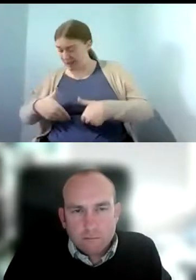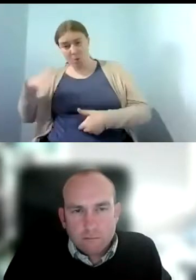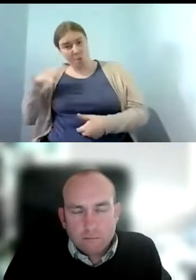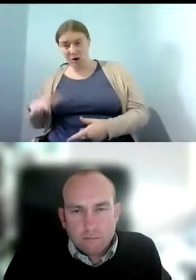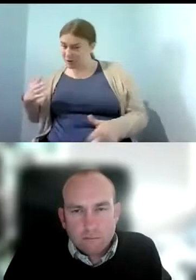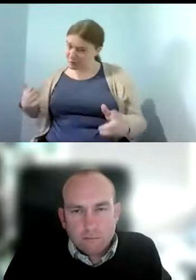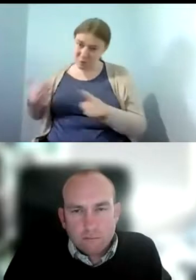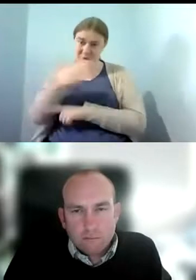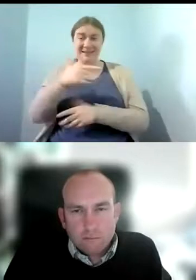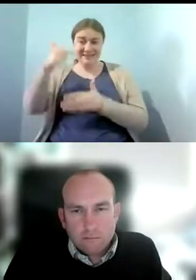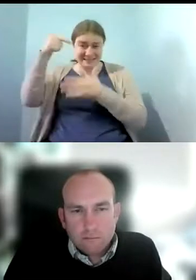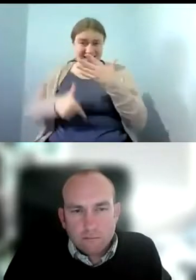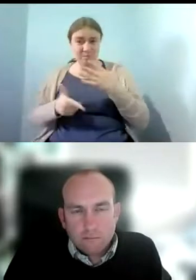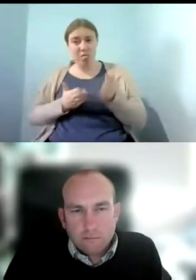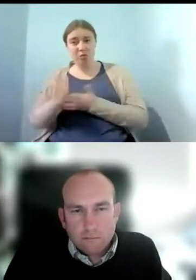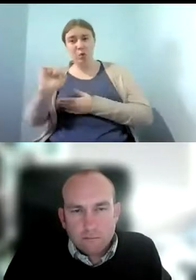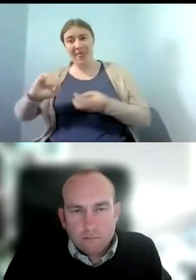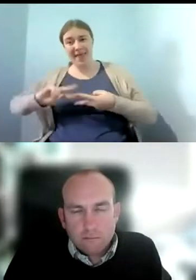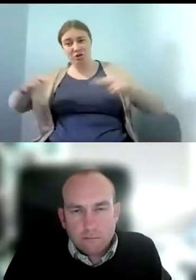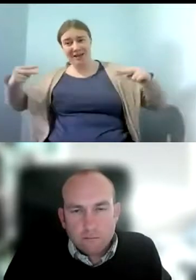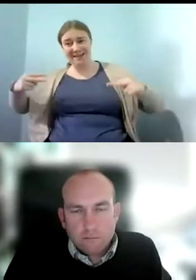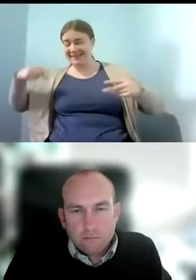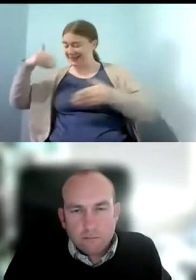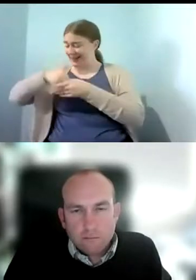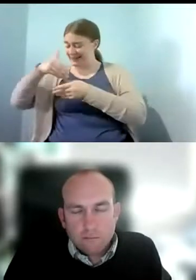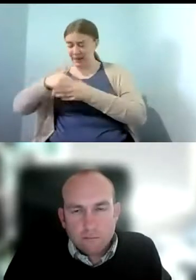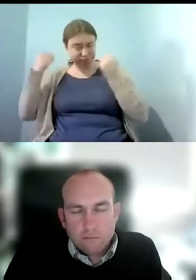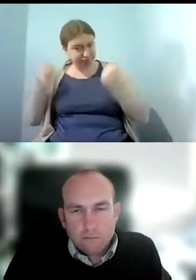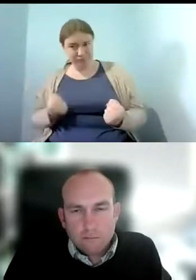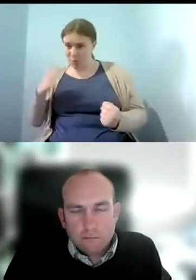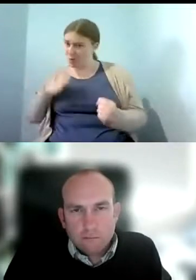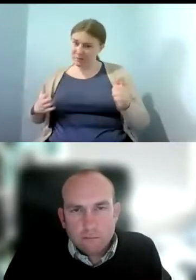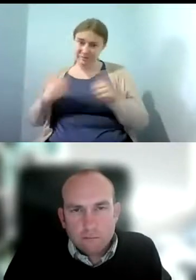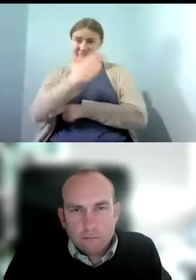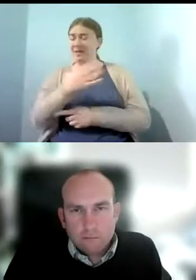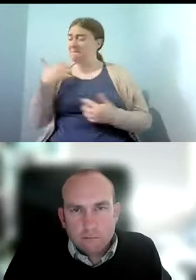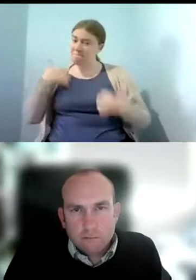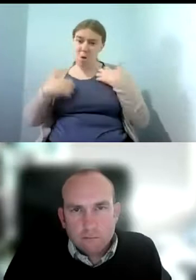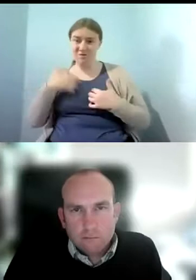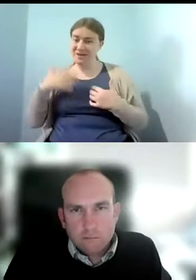their kind of genetic makeup of the fish so they just are motivated to come upstream in their